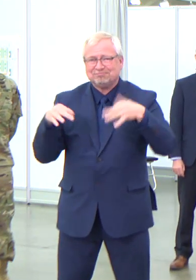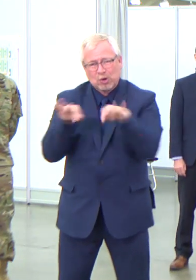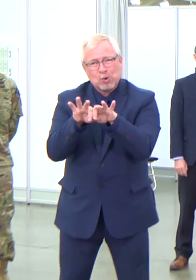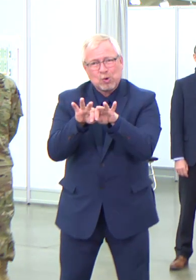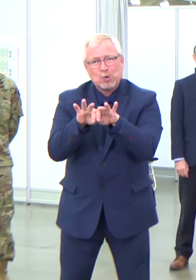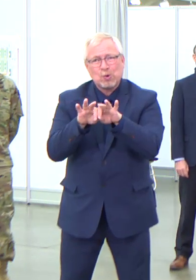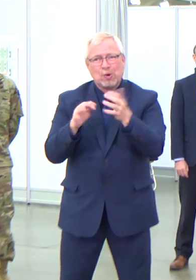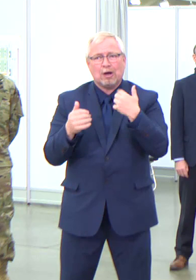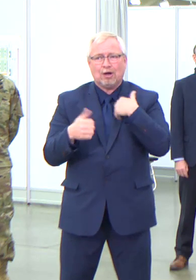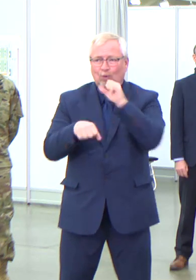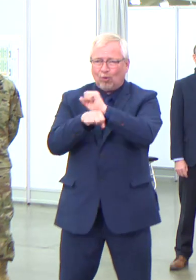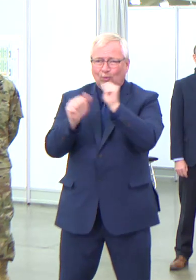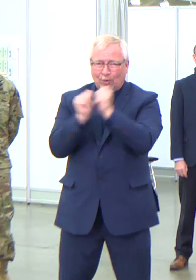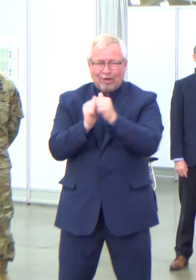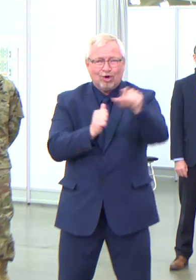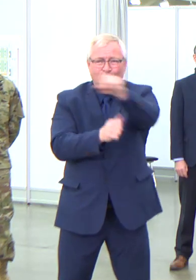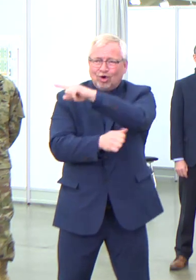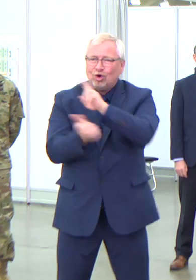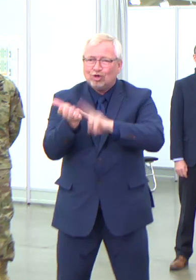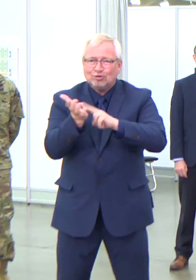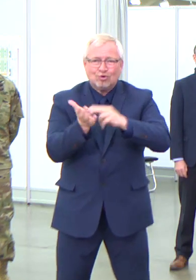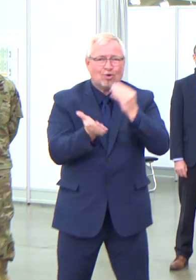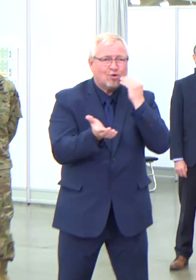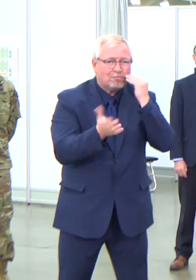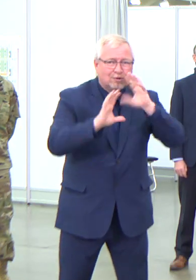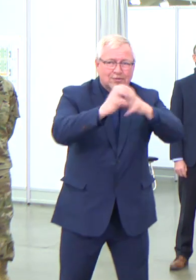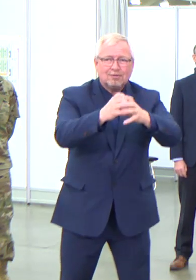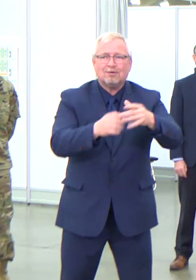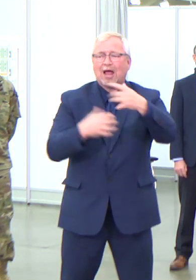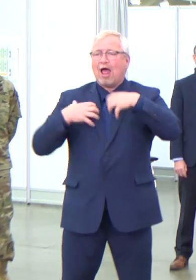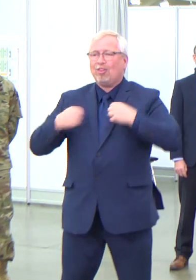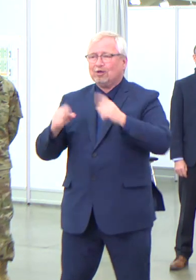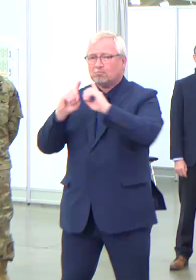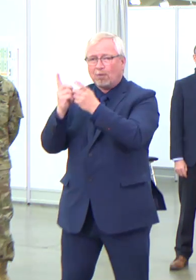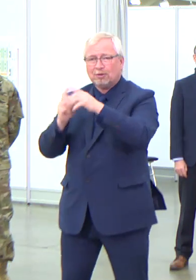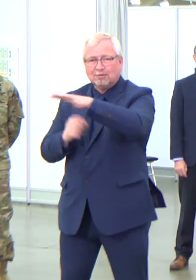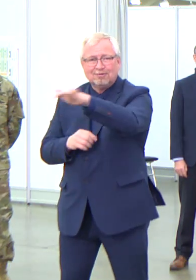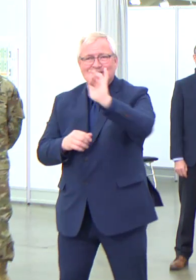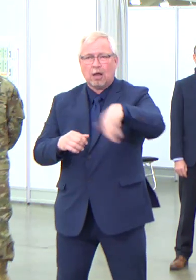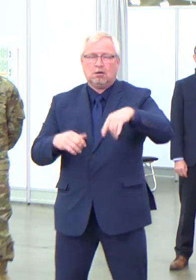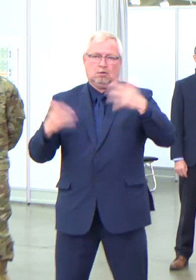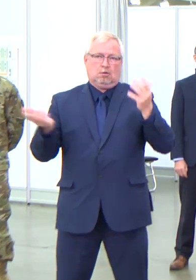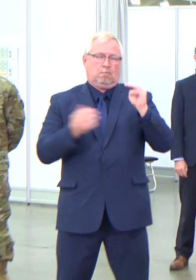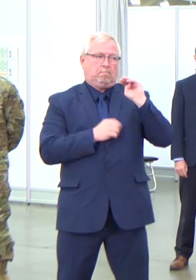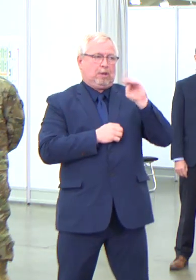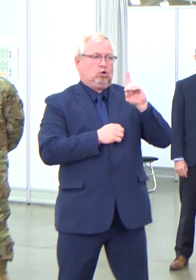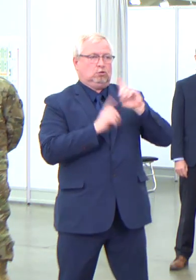nursing homes, local Health Departments, and Maryland Department of Health infectious disease experts. 15 days ago I